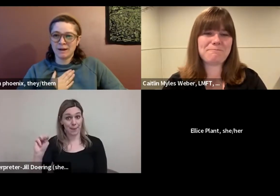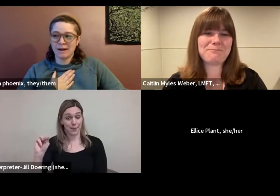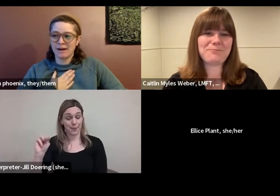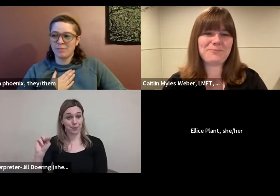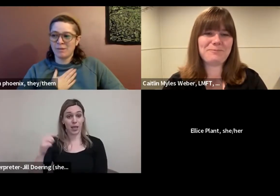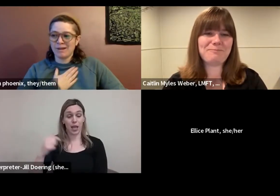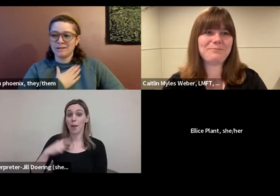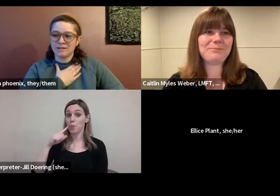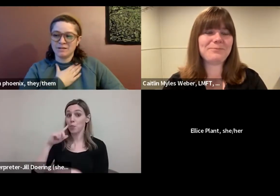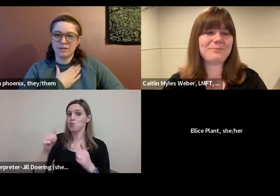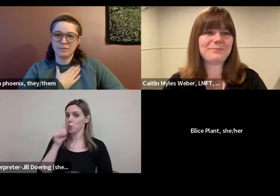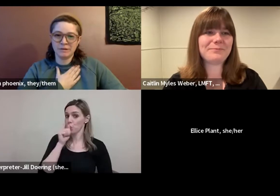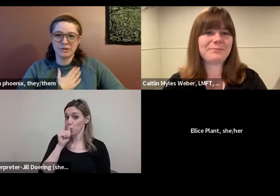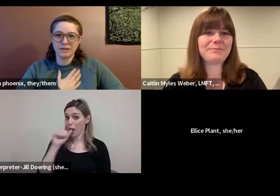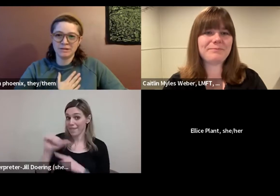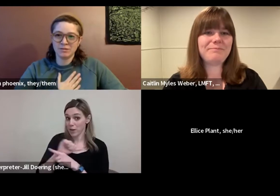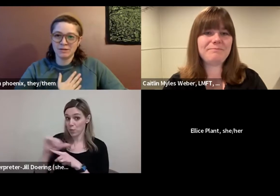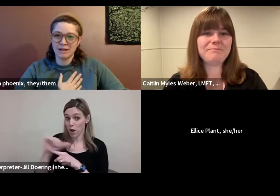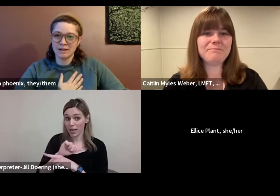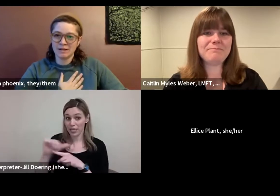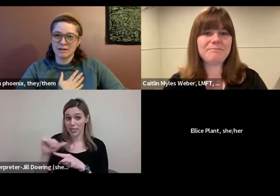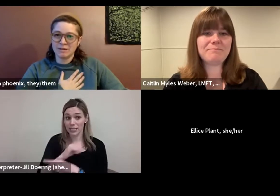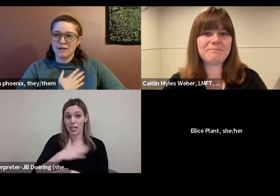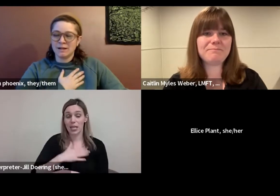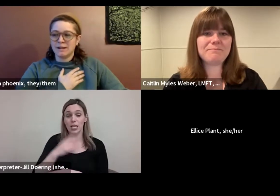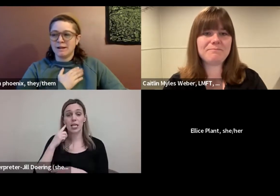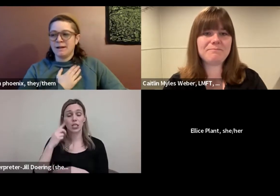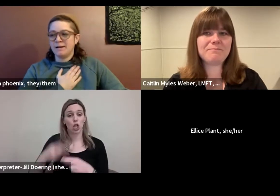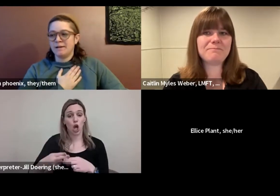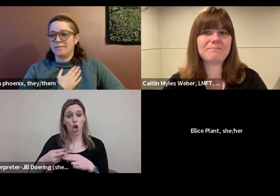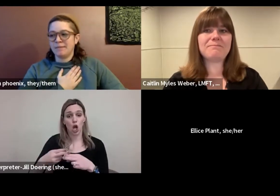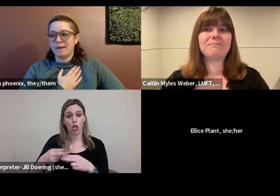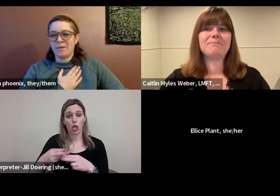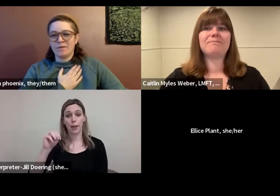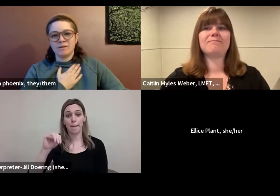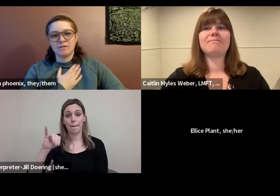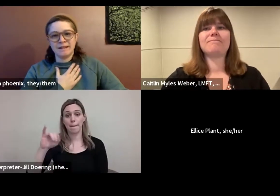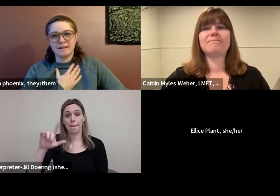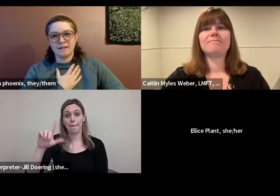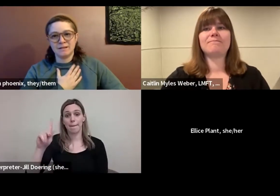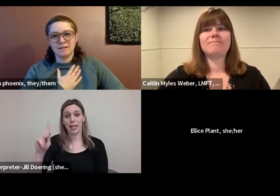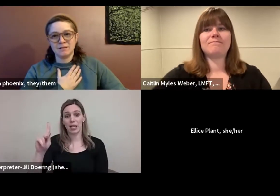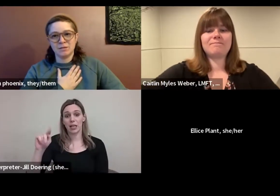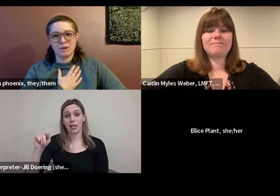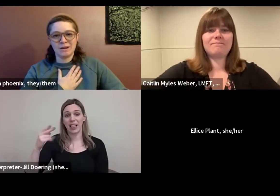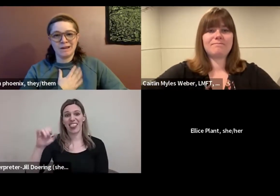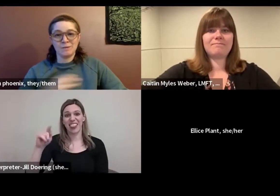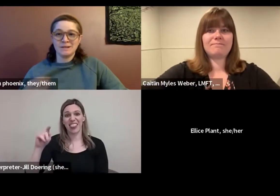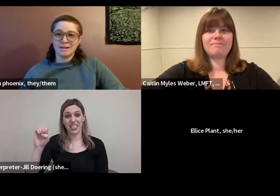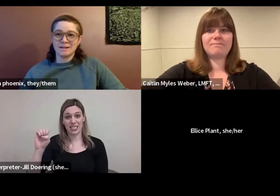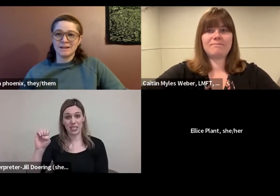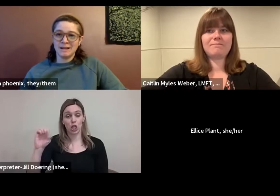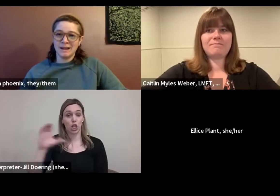My practice is called Milk Thistle Clinic. I'm also licensed to work in Wisconsin